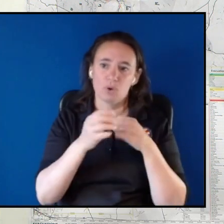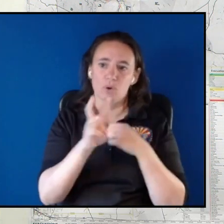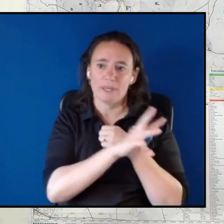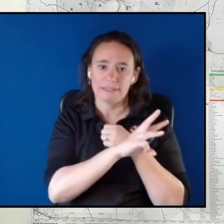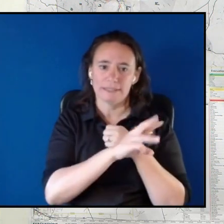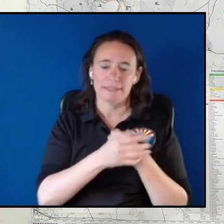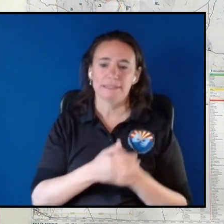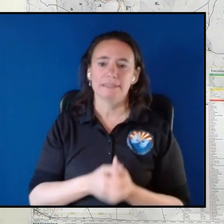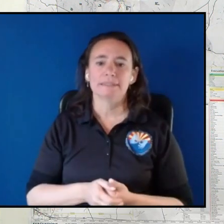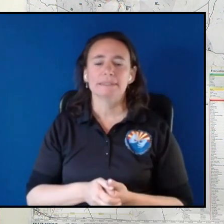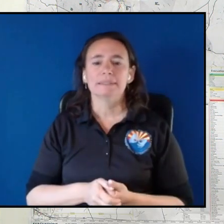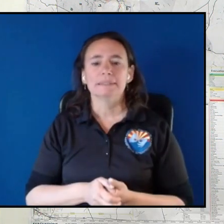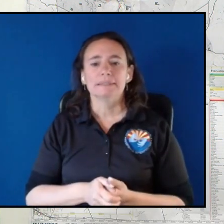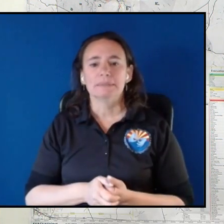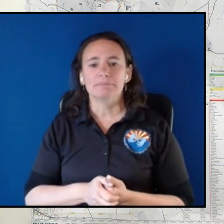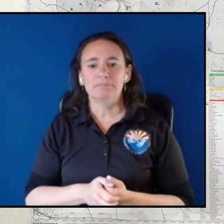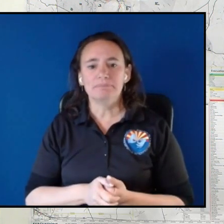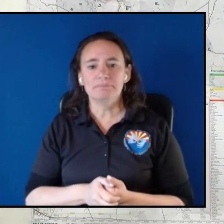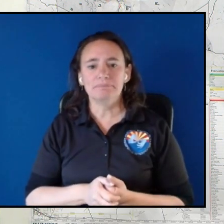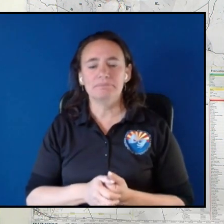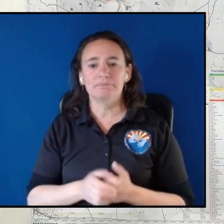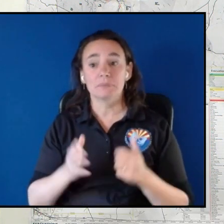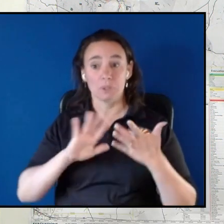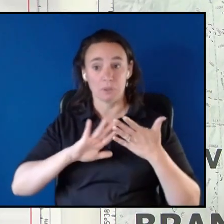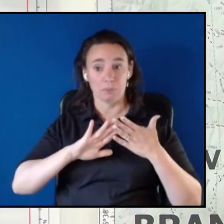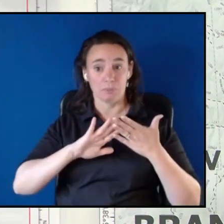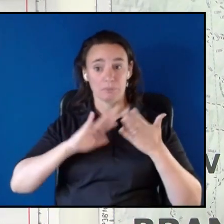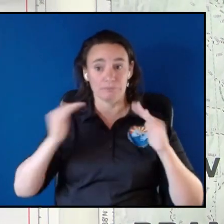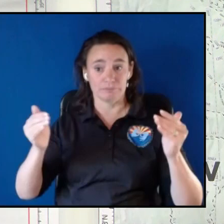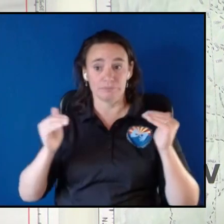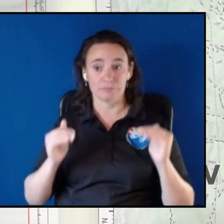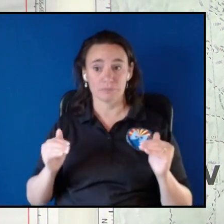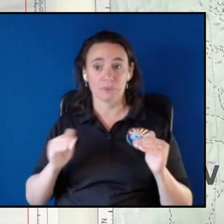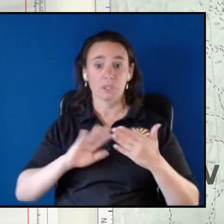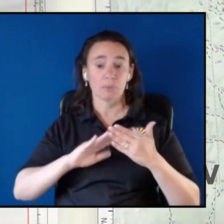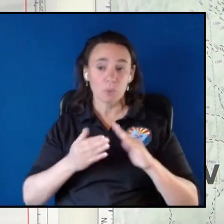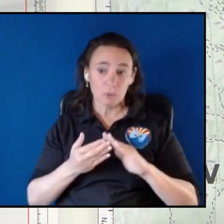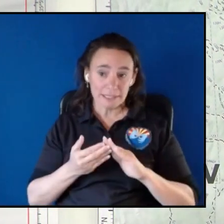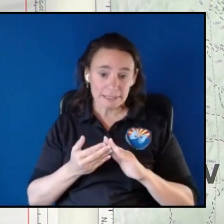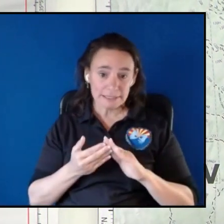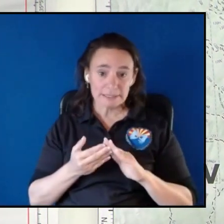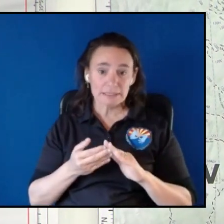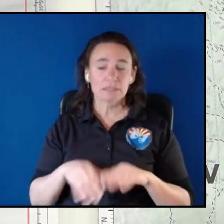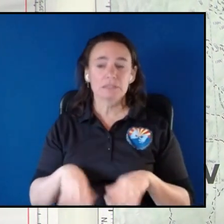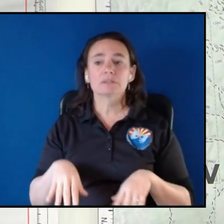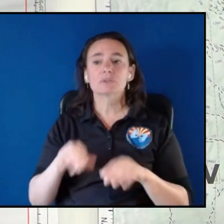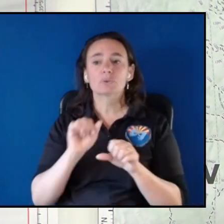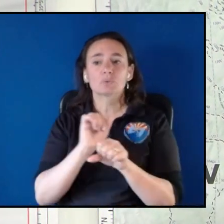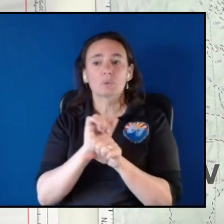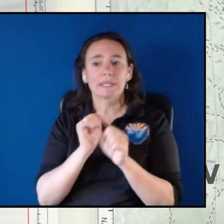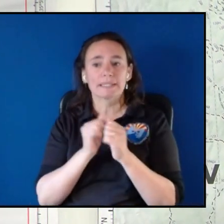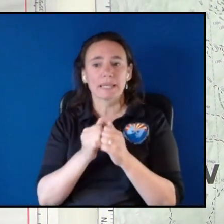Communities, as we mentioned last night, we have allowed, we are working with the Sheriff's department, some repopulation and some of